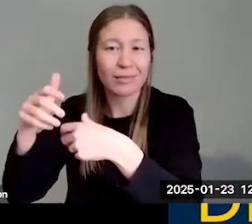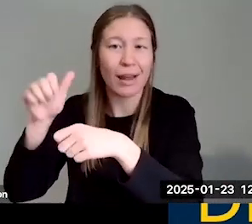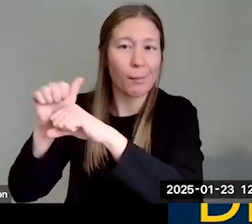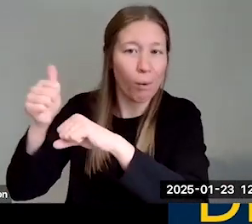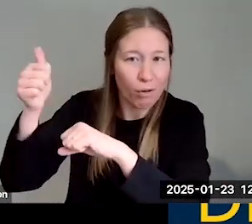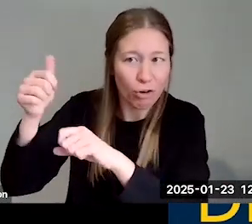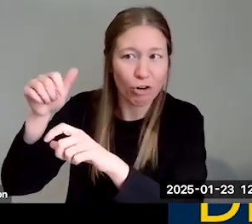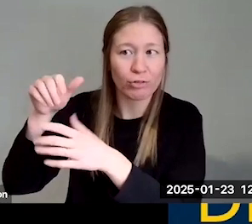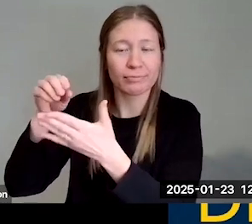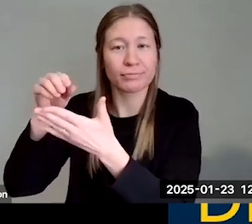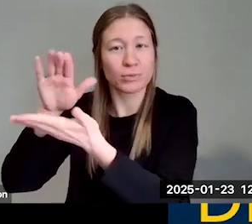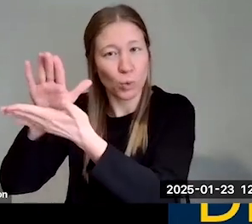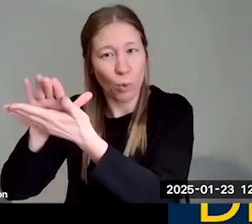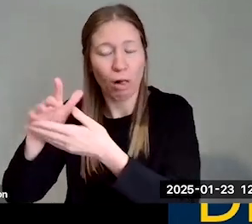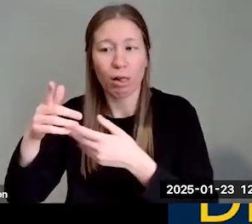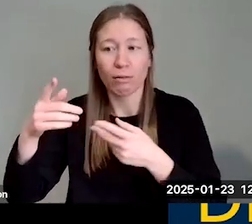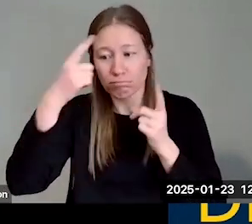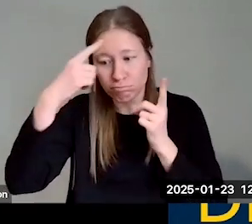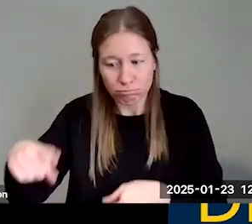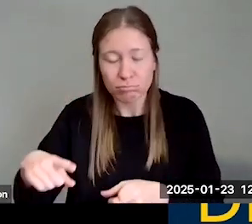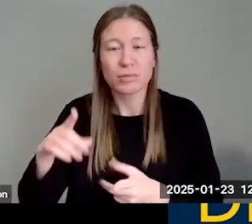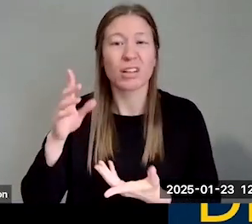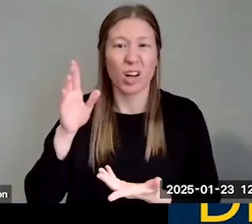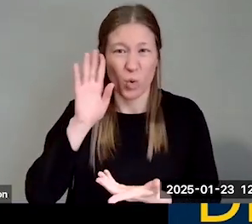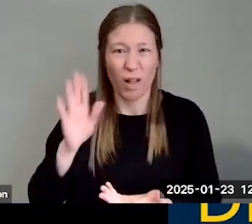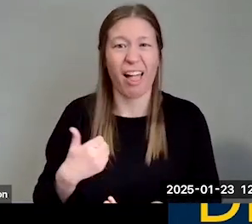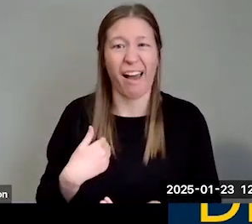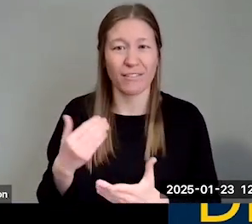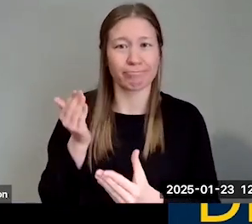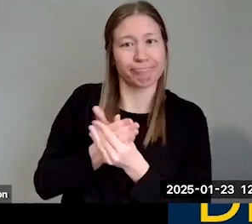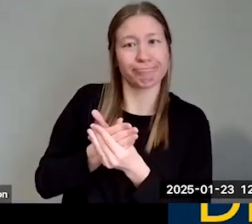this is then documented so that individuals have a record